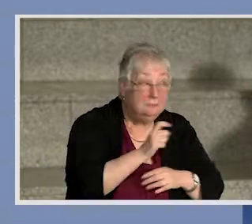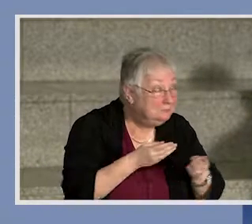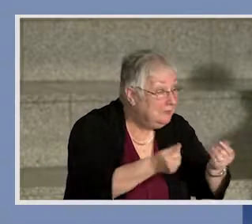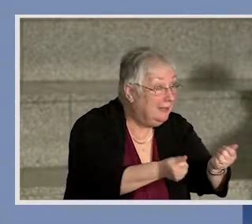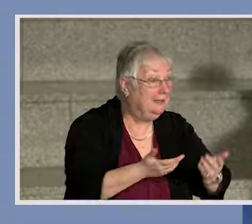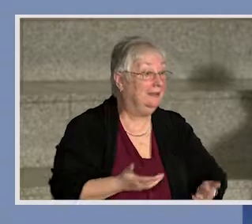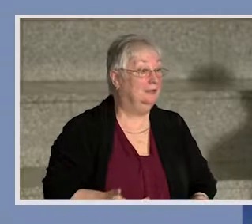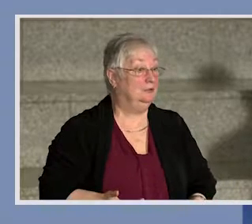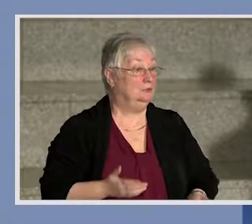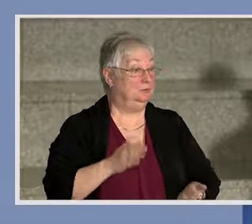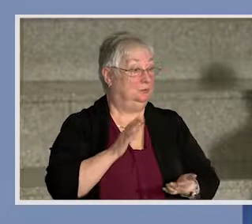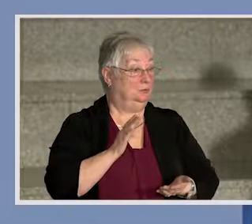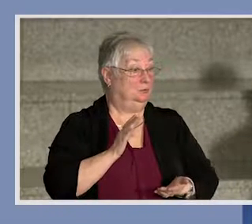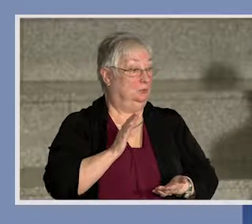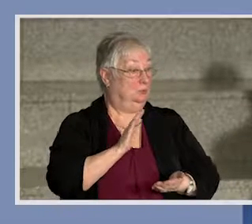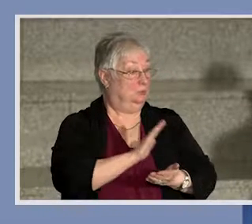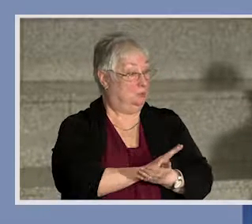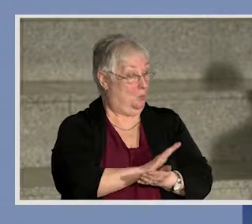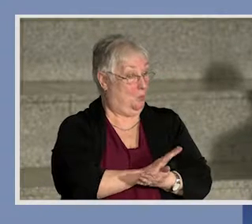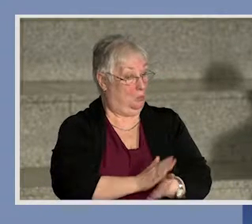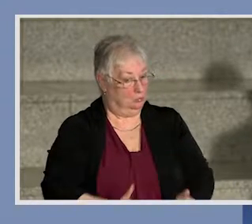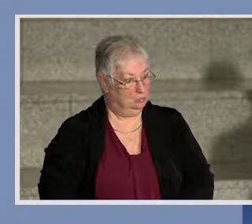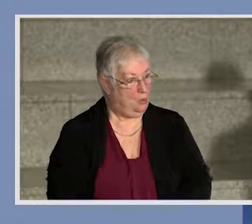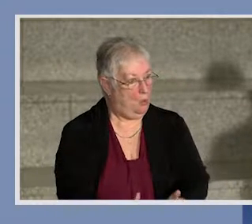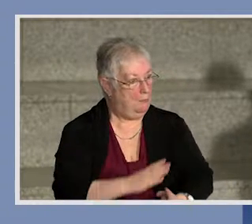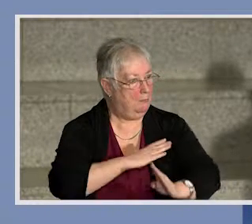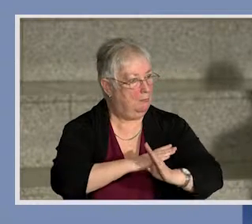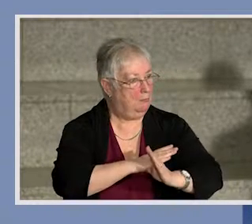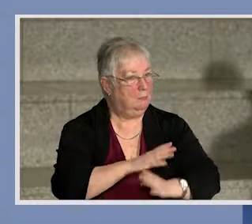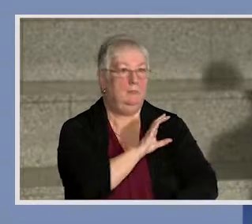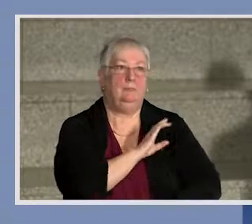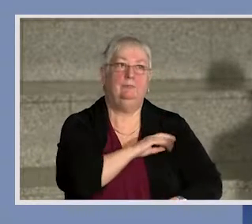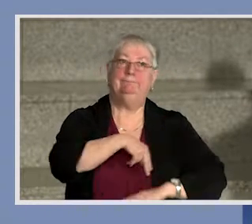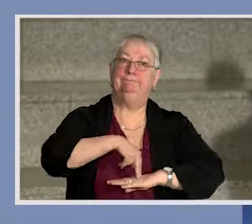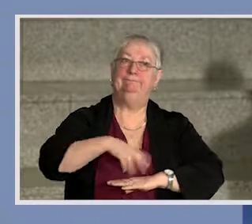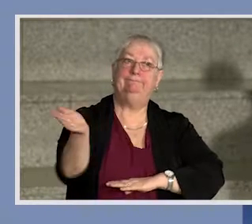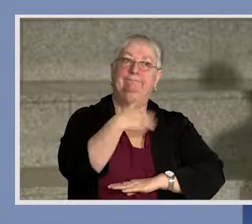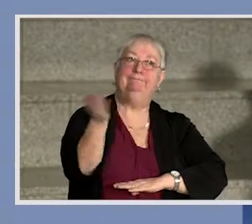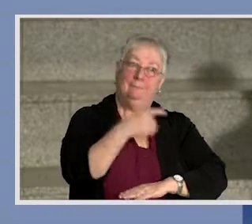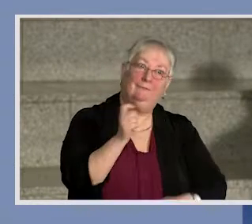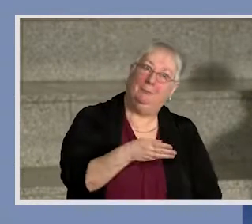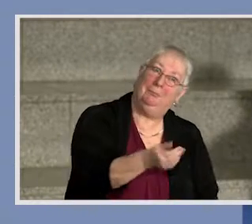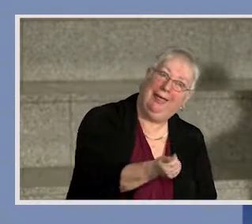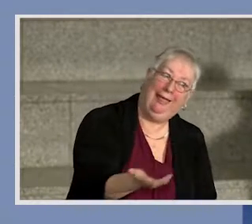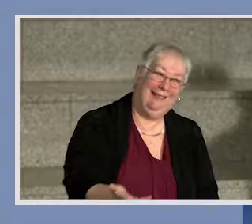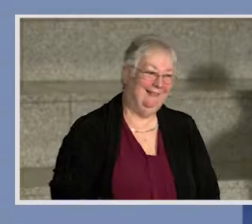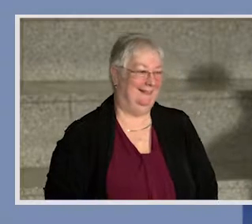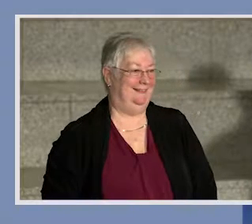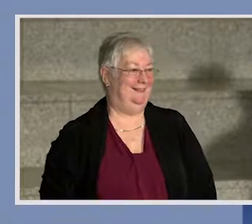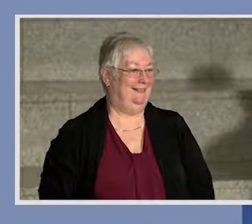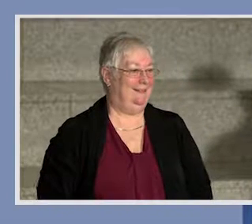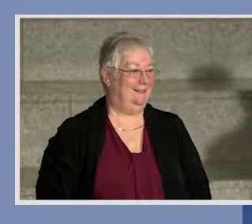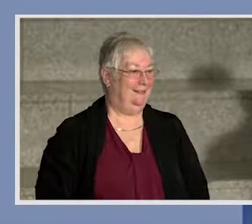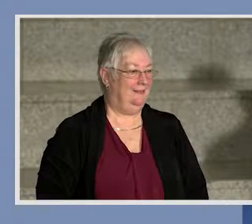FOR OUR CONTRIBUTION TO WMATA THAT WE MAKE EVERY YEAR, DEPARTMENT OF MOTOR VEHICLES, ALL OF THE THINGS THAT KEEP GOVERNMENT OPERATING.